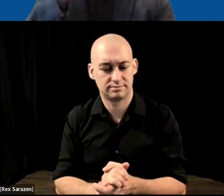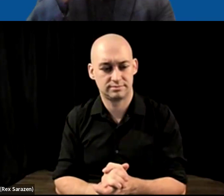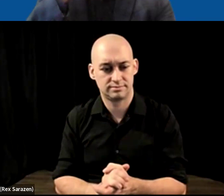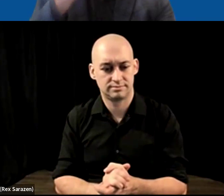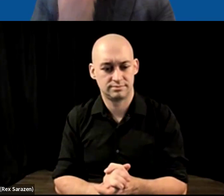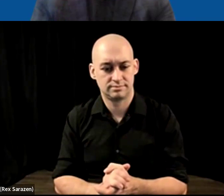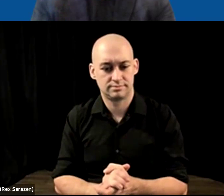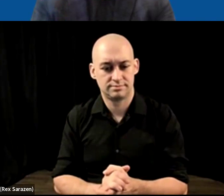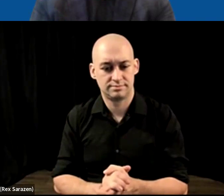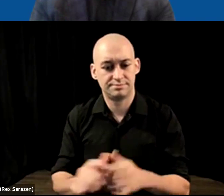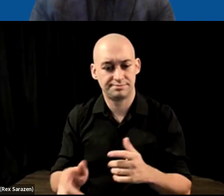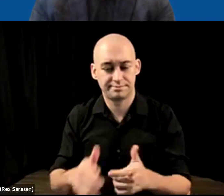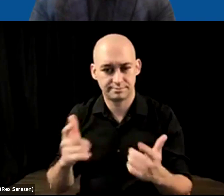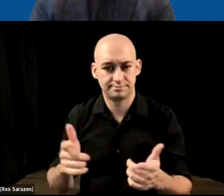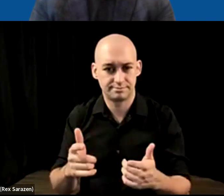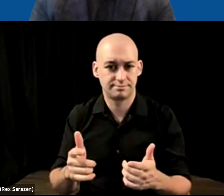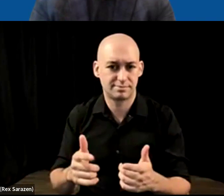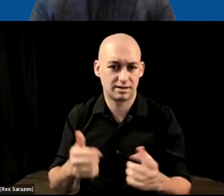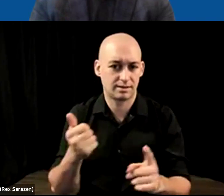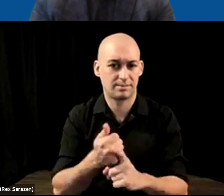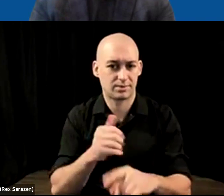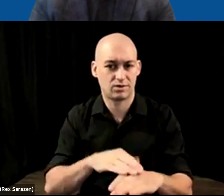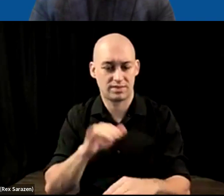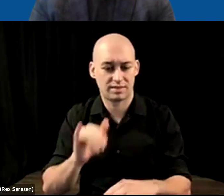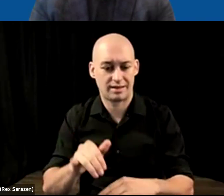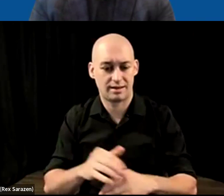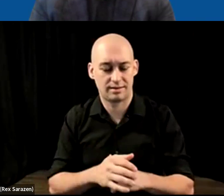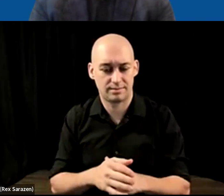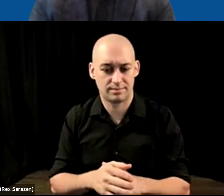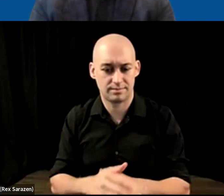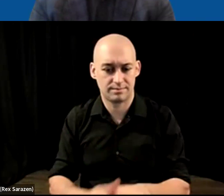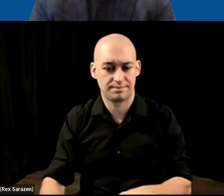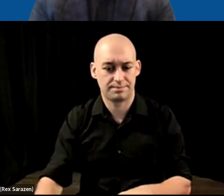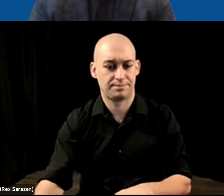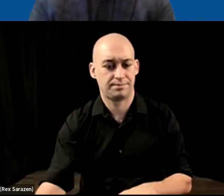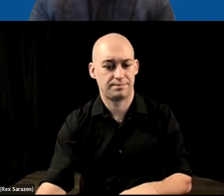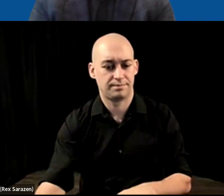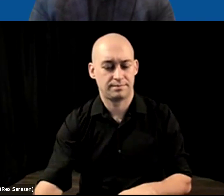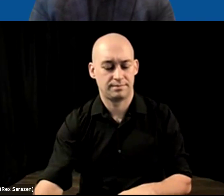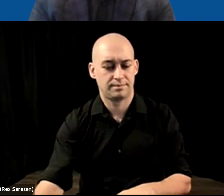dent in that. In terms of an ACP success or program, there's a lot of folks within the